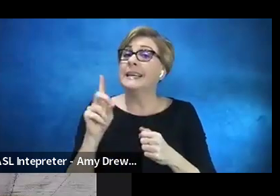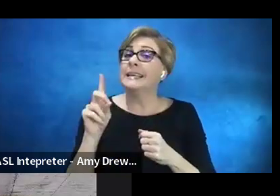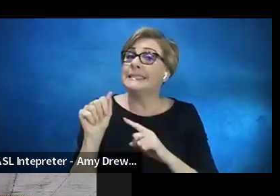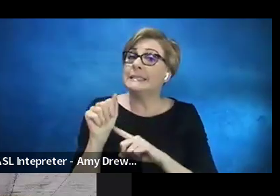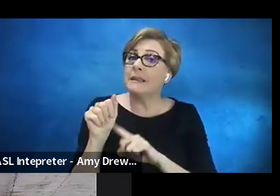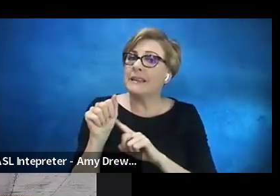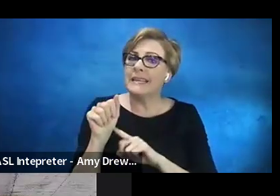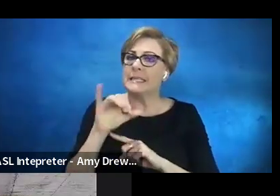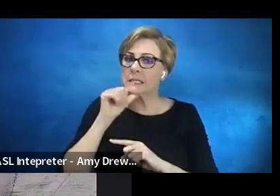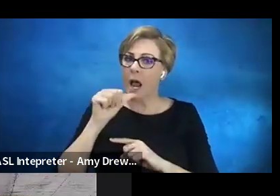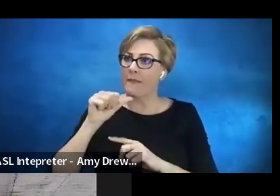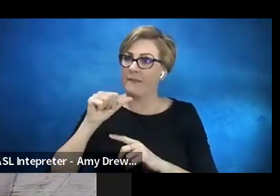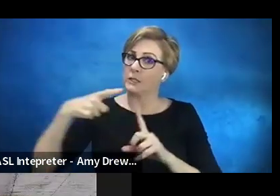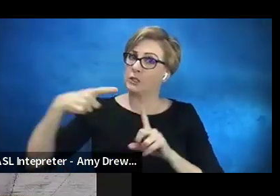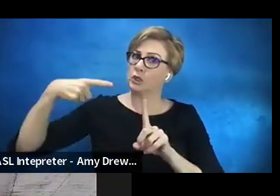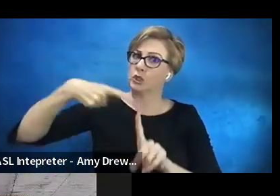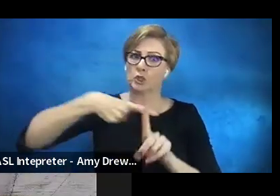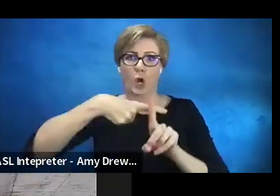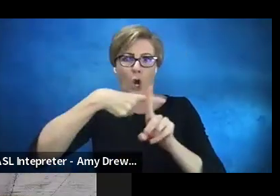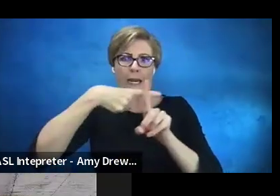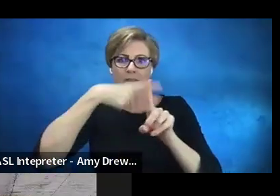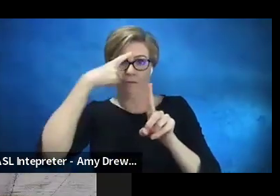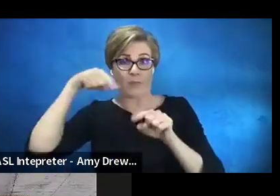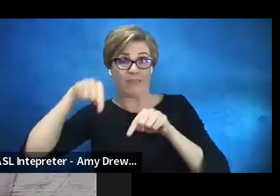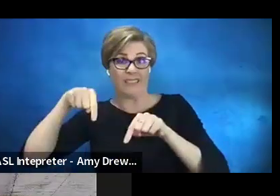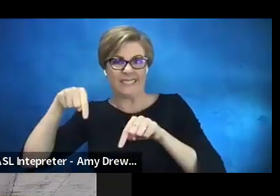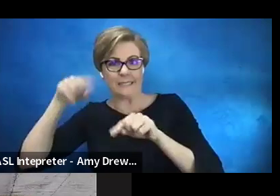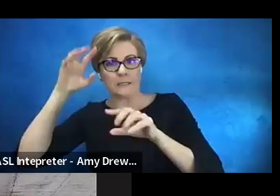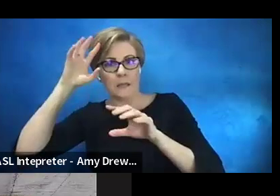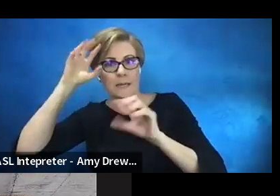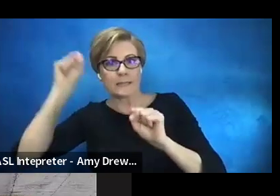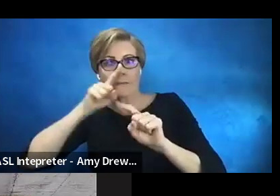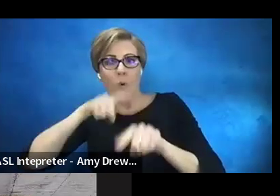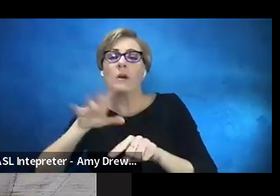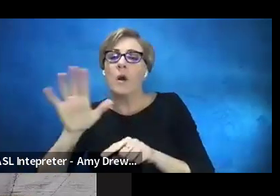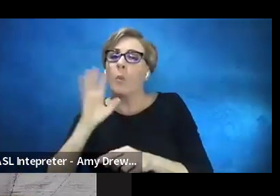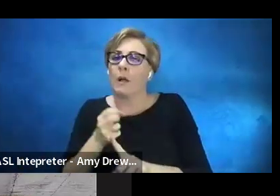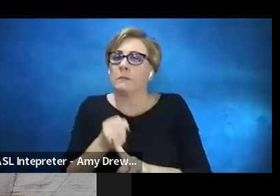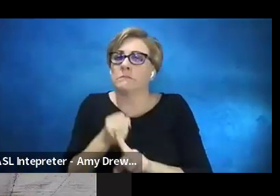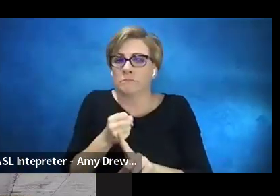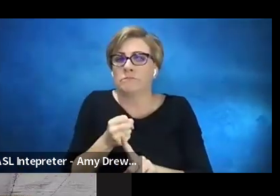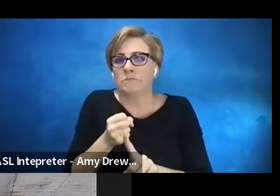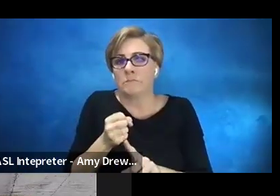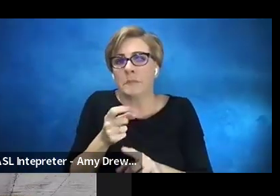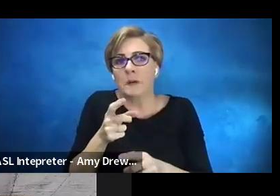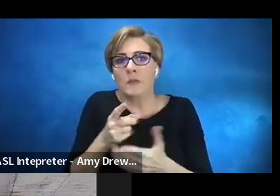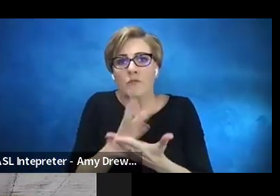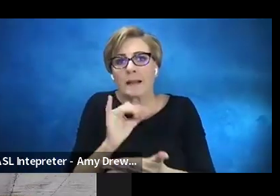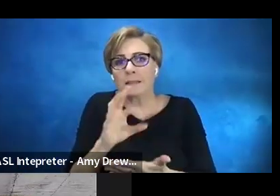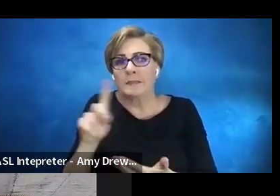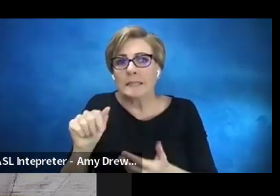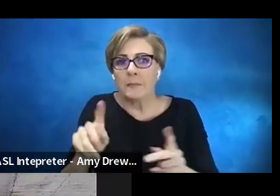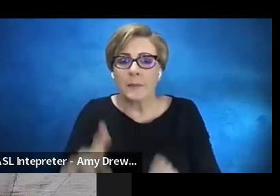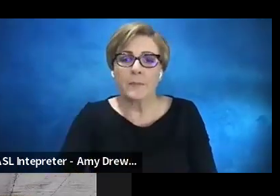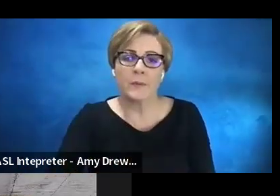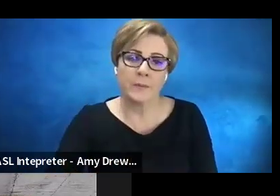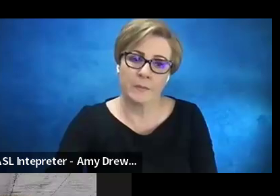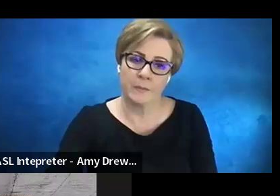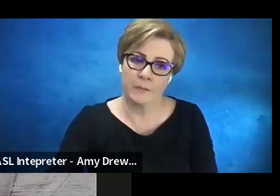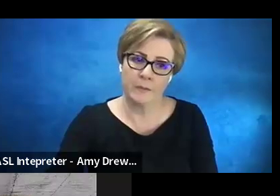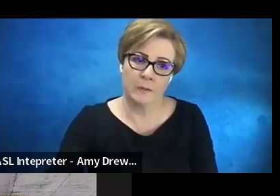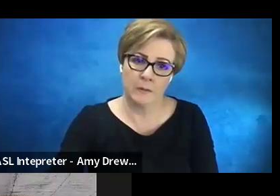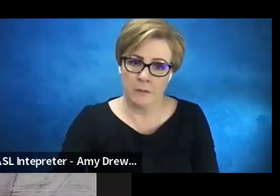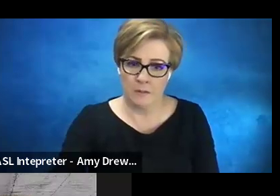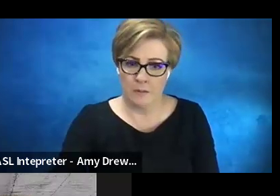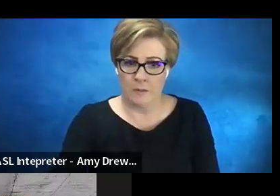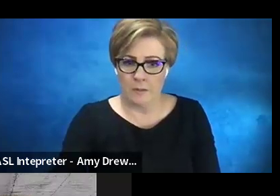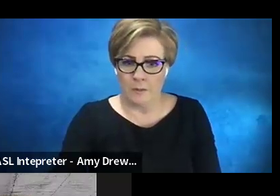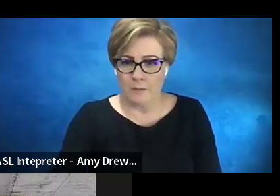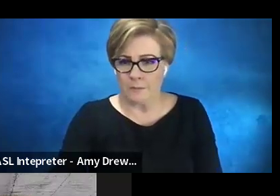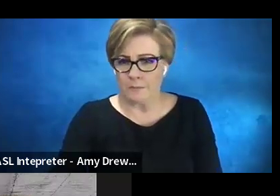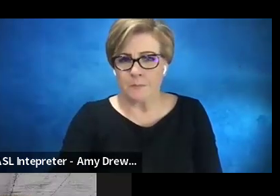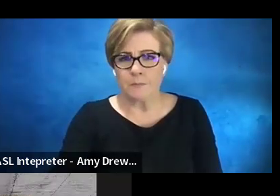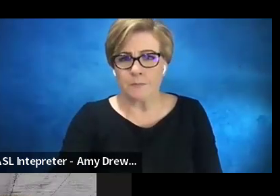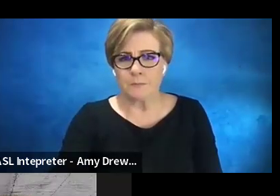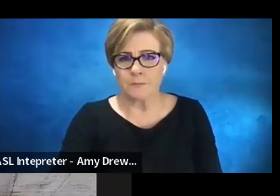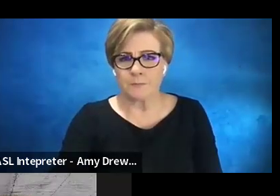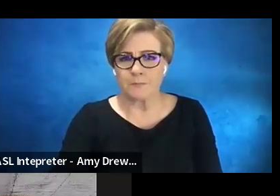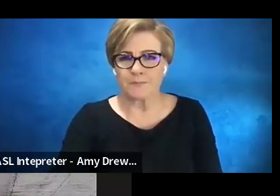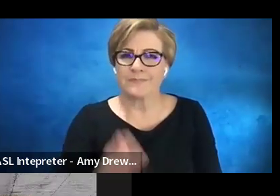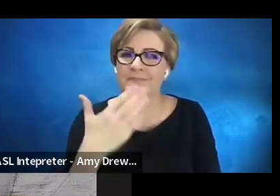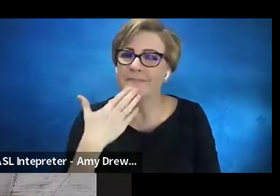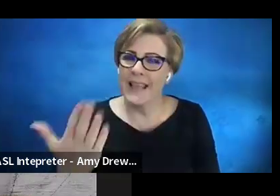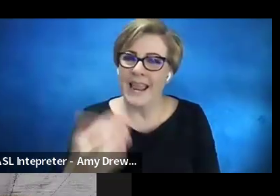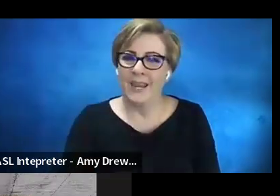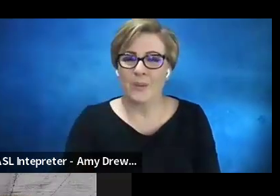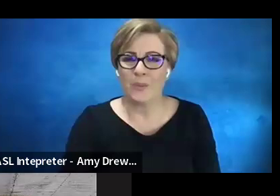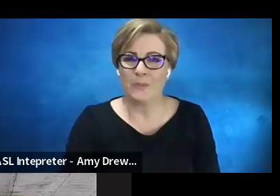But again, a lot of the language about race, the specific statutory references are about race. But there's also very general language in the executive order that says eliminate the use of disparate impact where possible, wherever possible. Deprioritize enforcement of dabble. The disparate impact prohibition for disability under the Fair Housing Act.